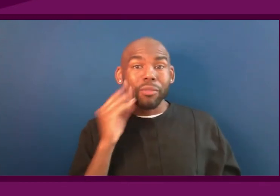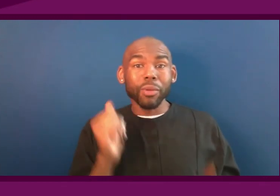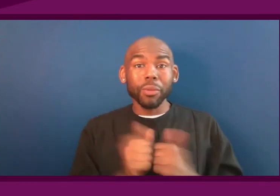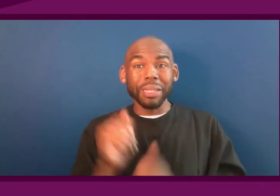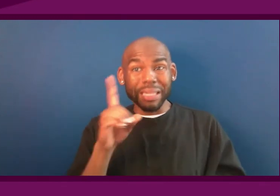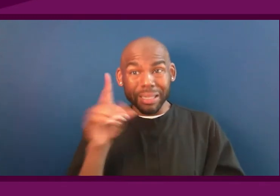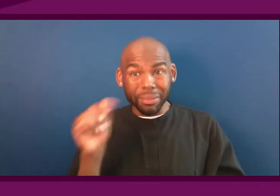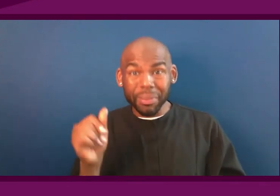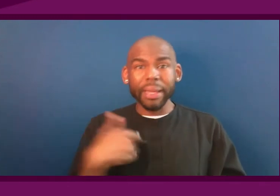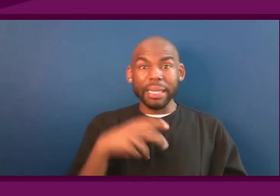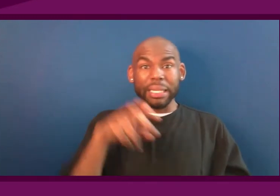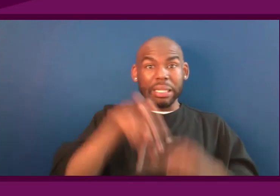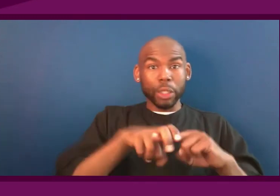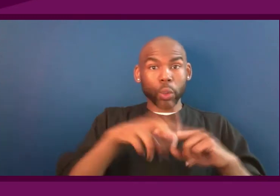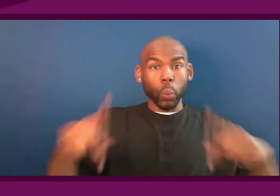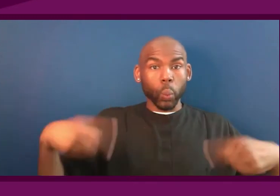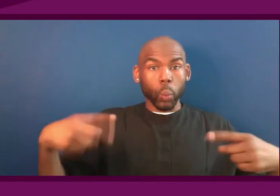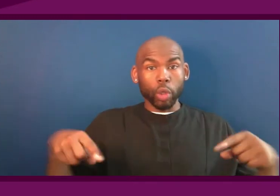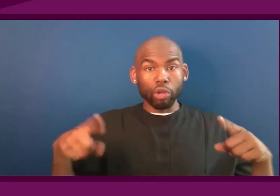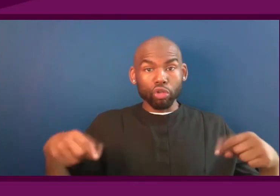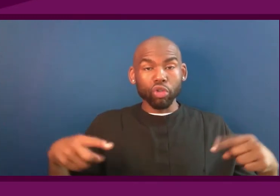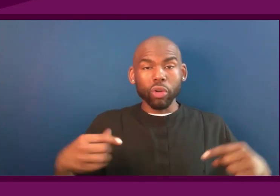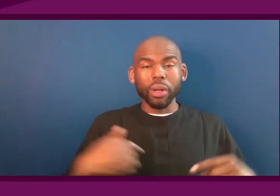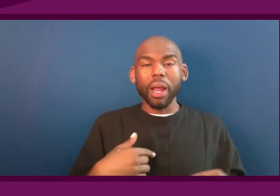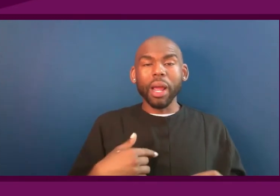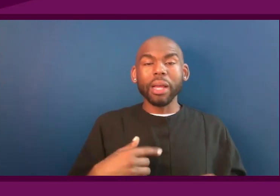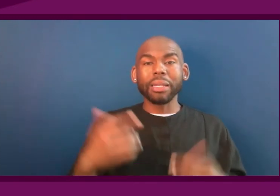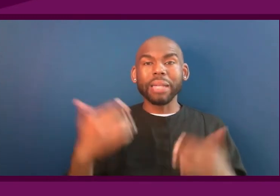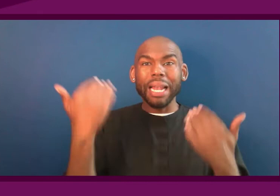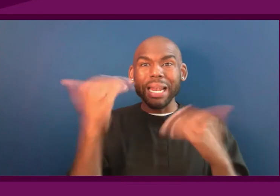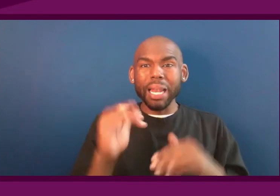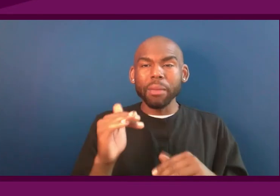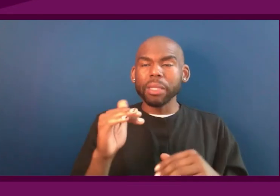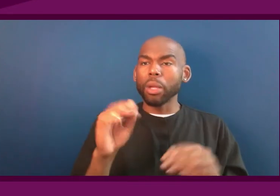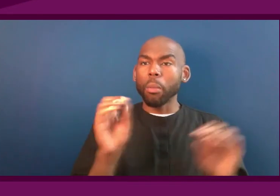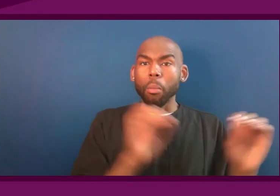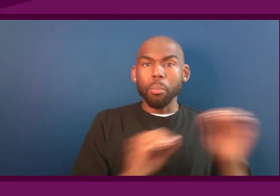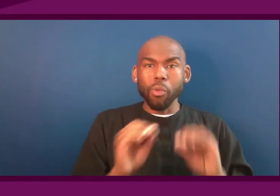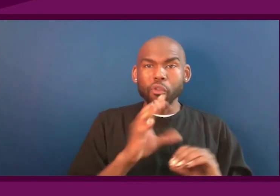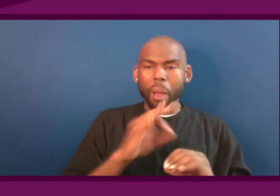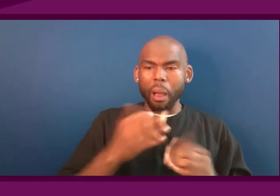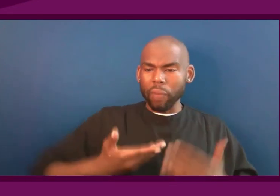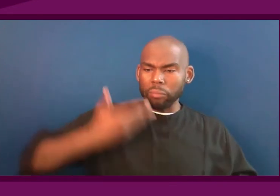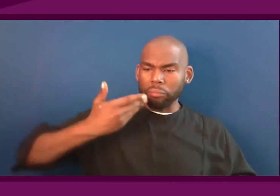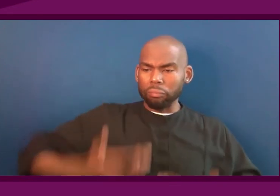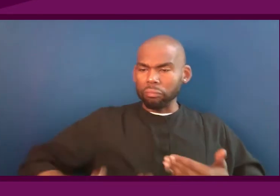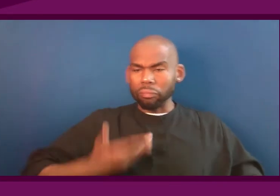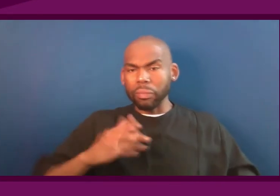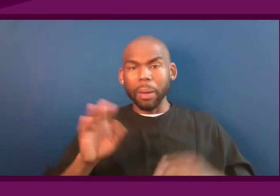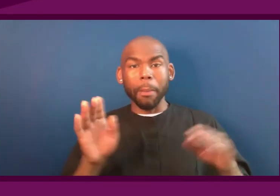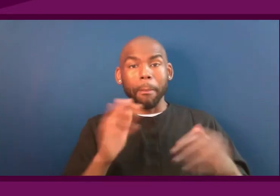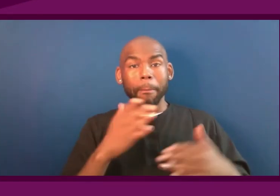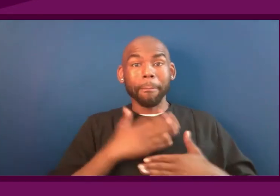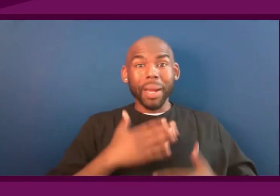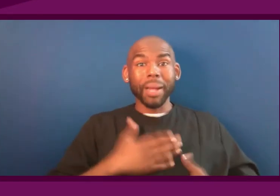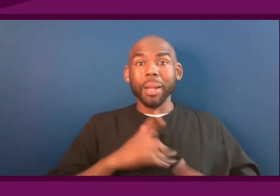representation right now matters more than ever before. If you have a chance to hire somebody